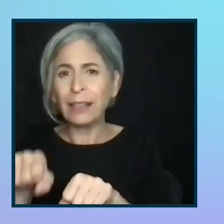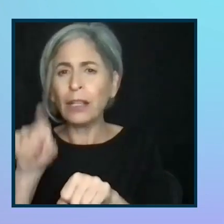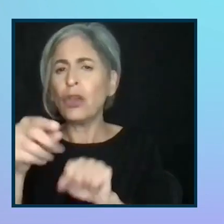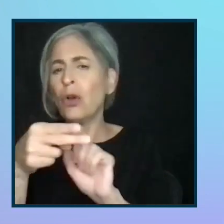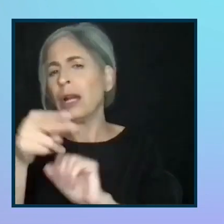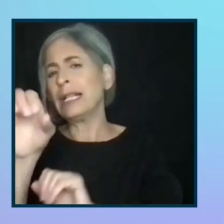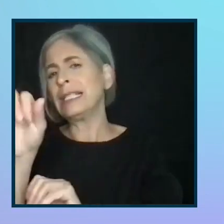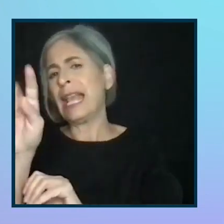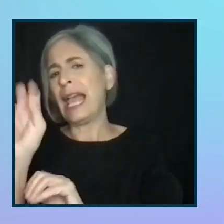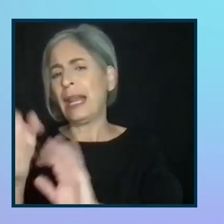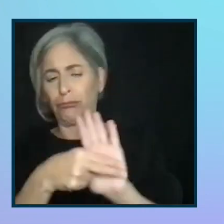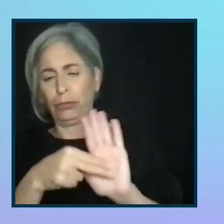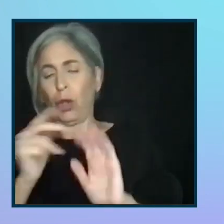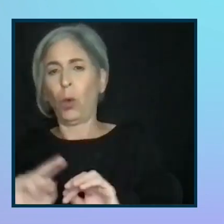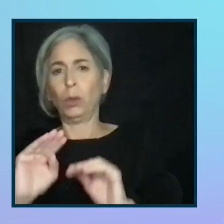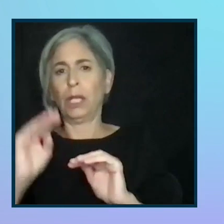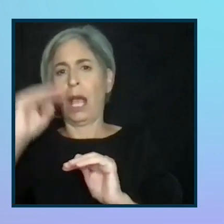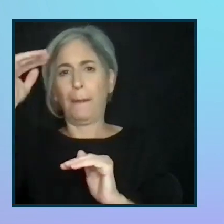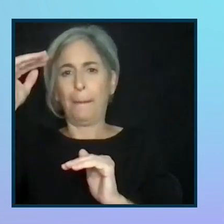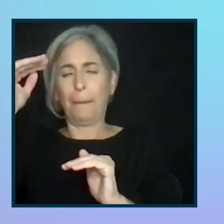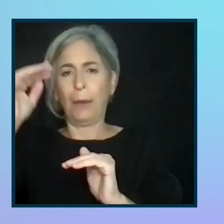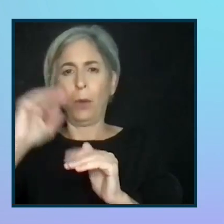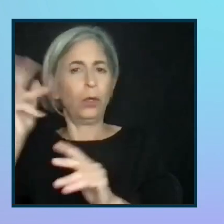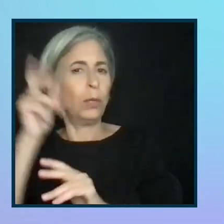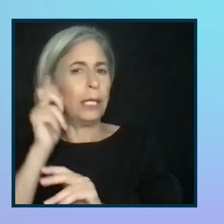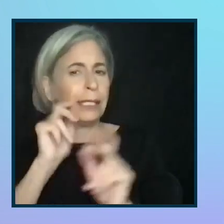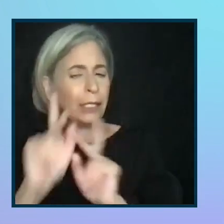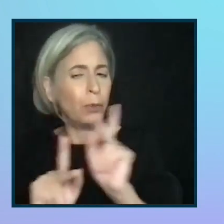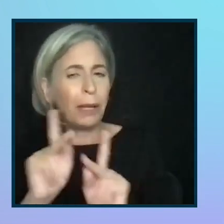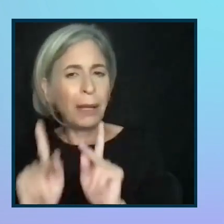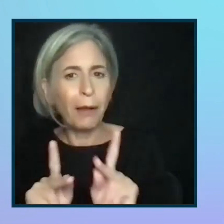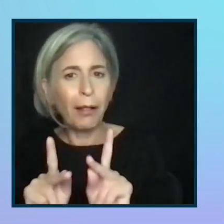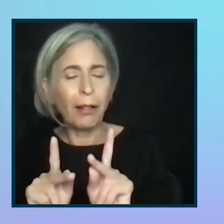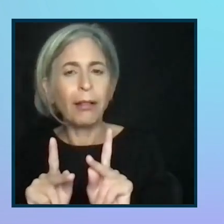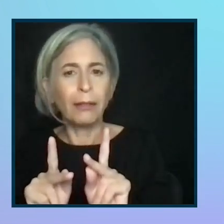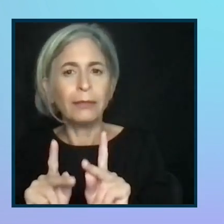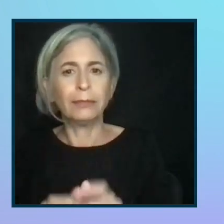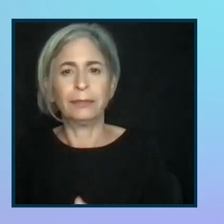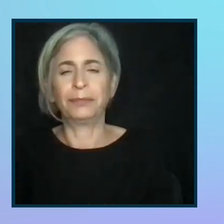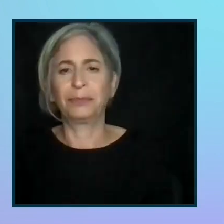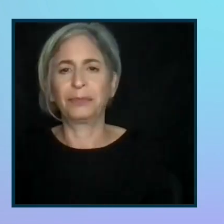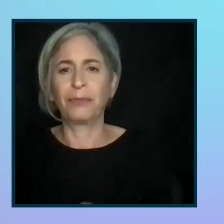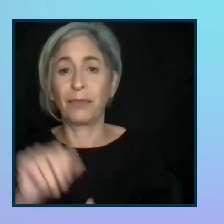when you listen to the people you are seeking to serve. Yeah. - Okay, affiliation.